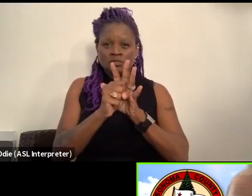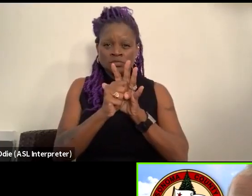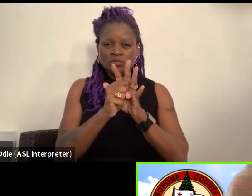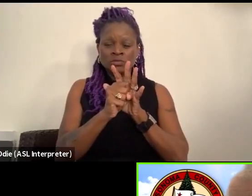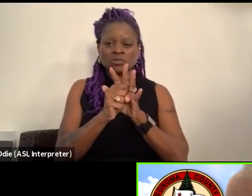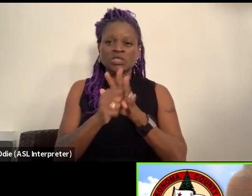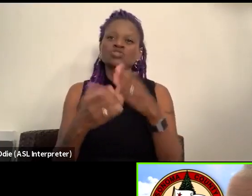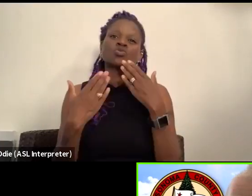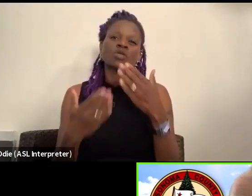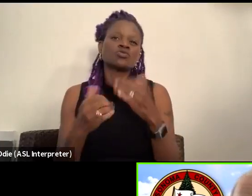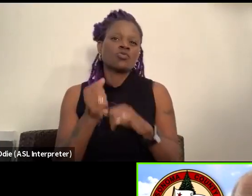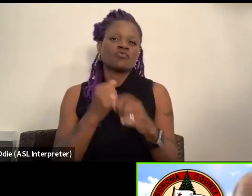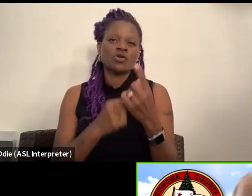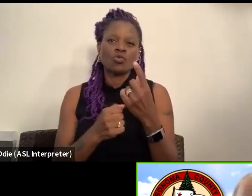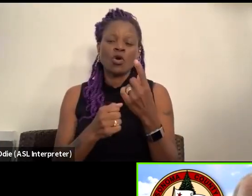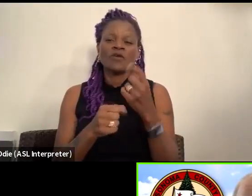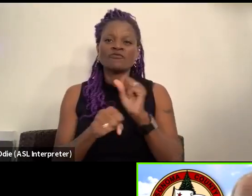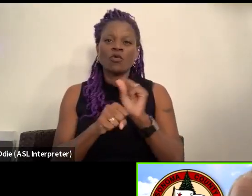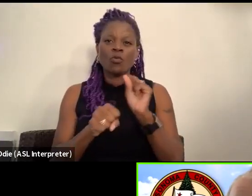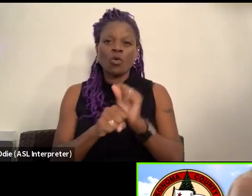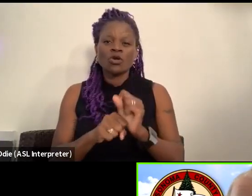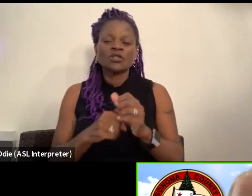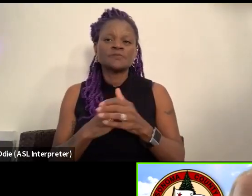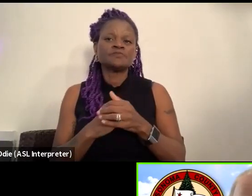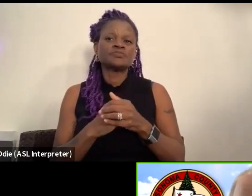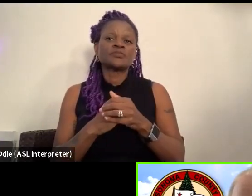hard on this these extra fifteen hundred doses this